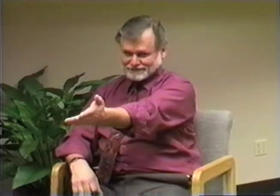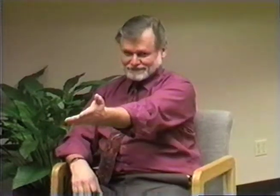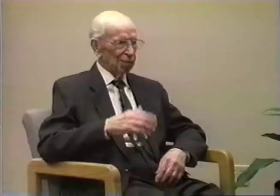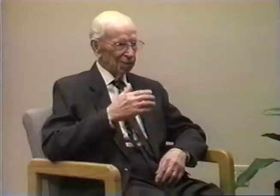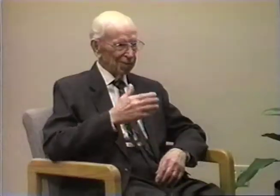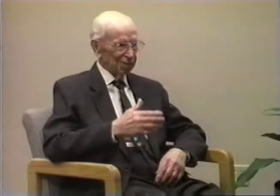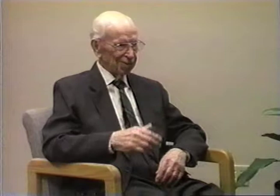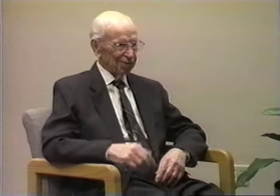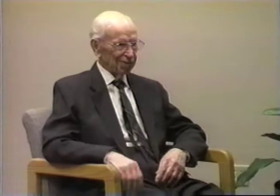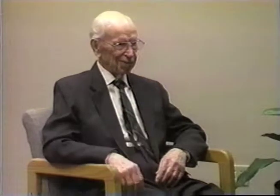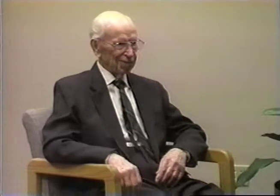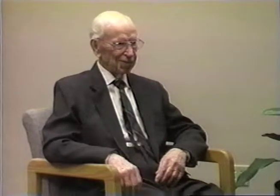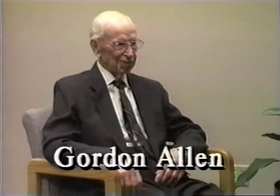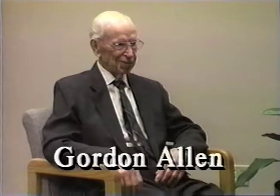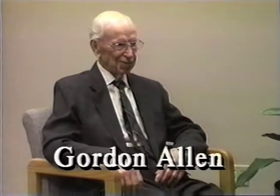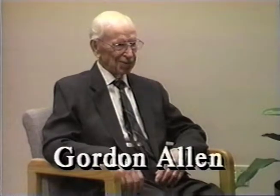Well, thank you Bob.